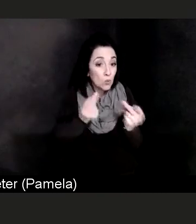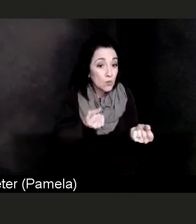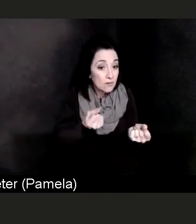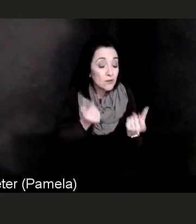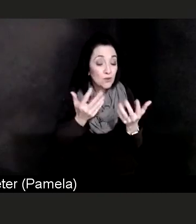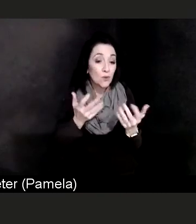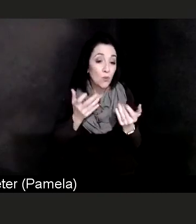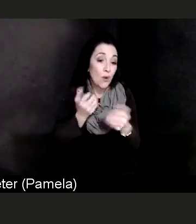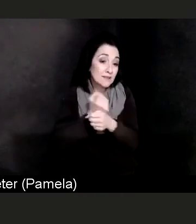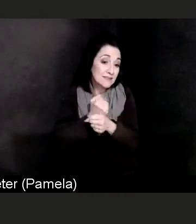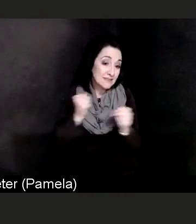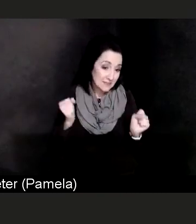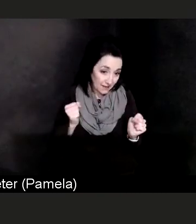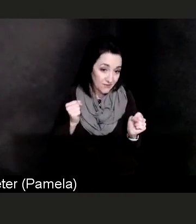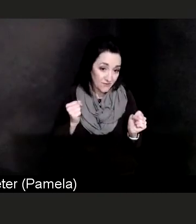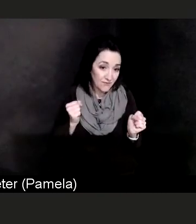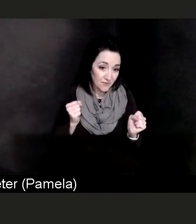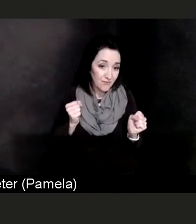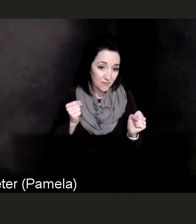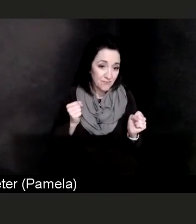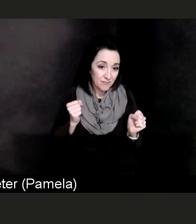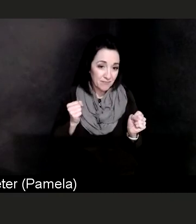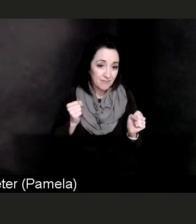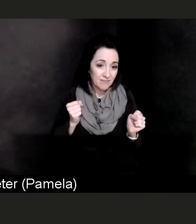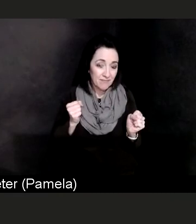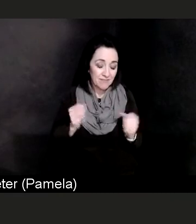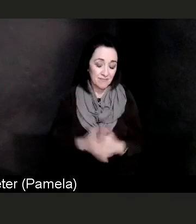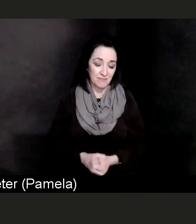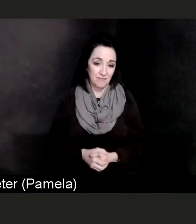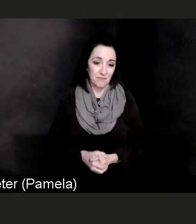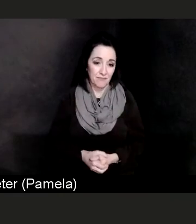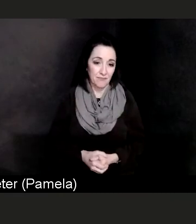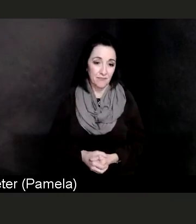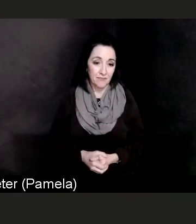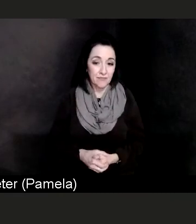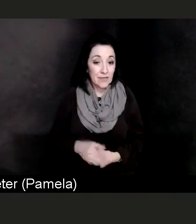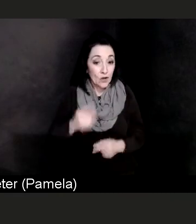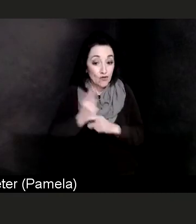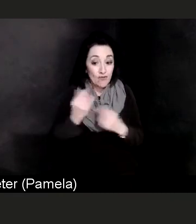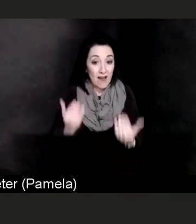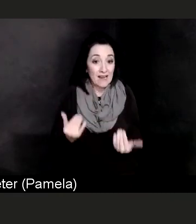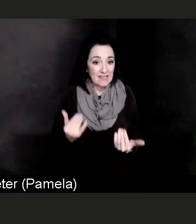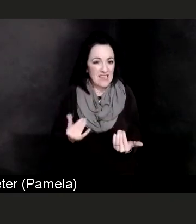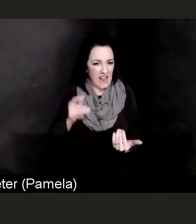when we get the doses. And so that's where we're at. You know,